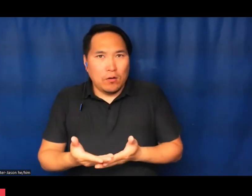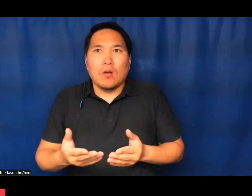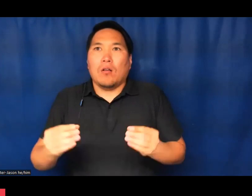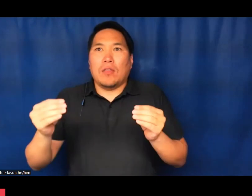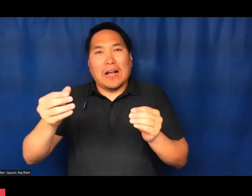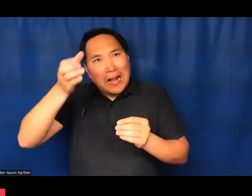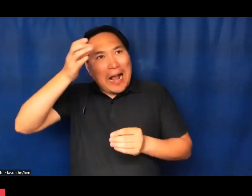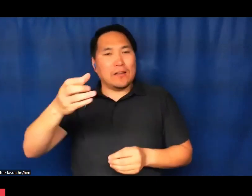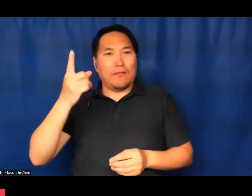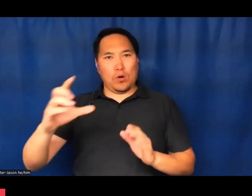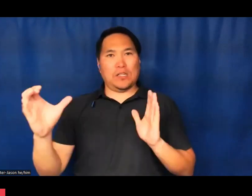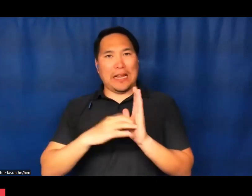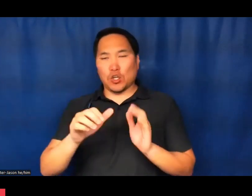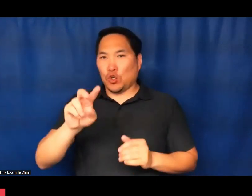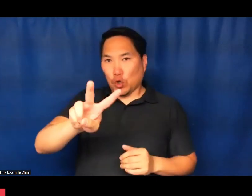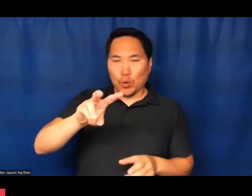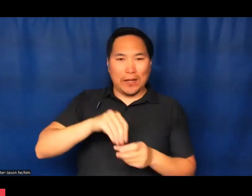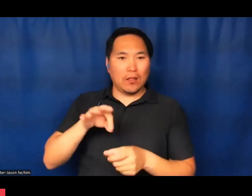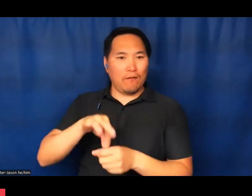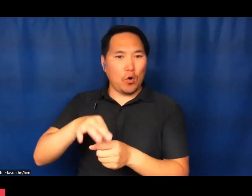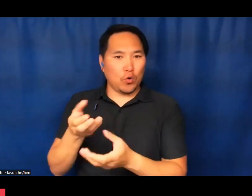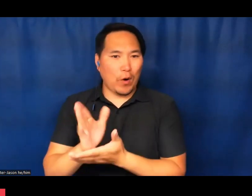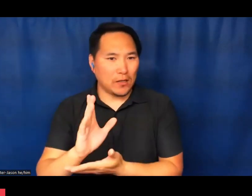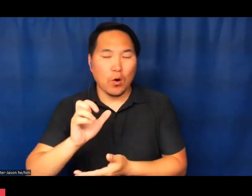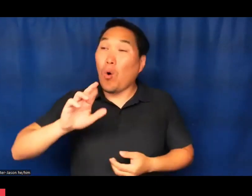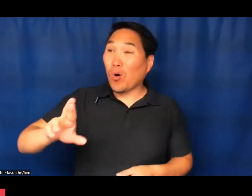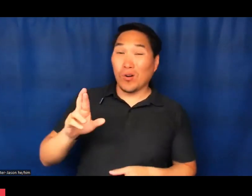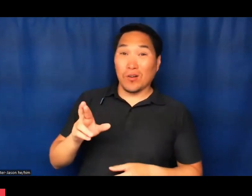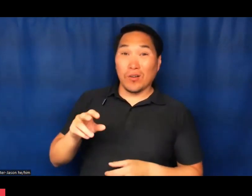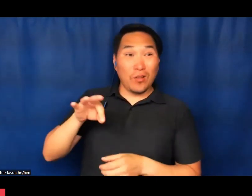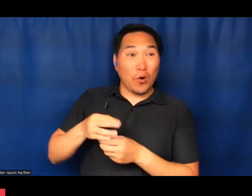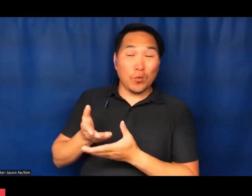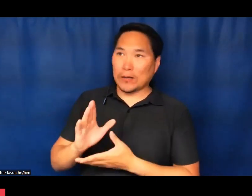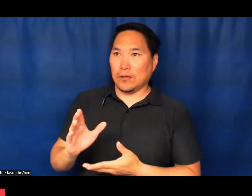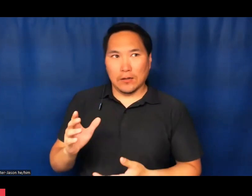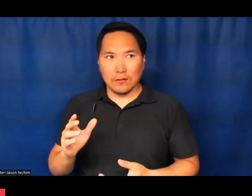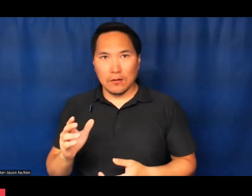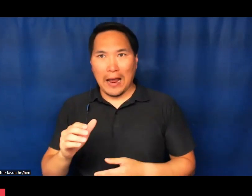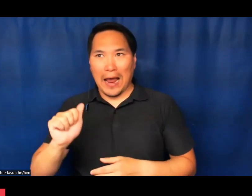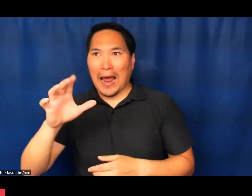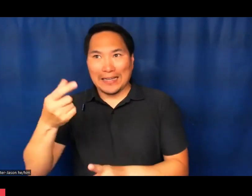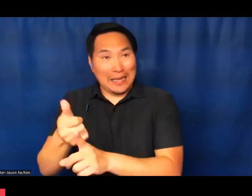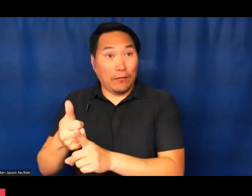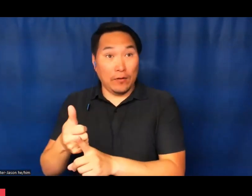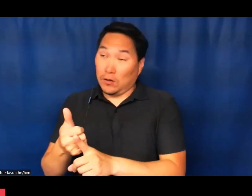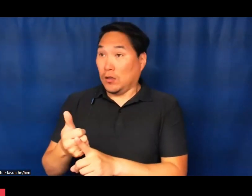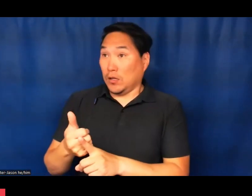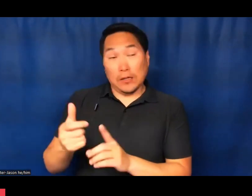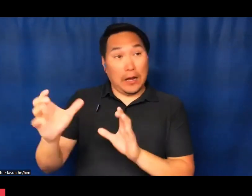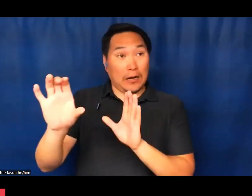section 2 of the Voting Rights Act or the voting rights, constitutionality.